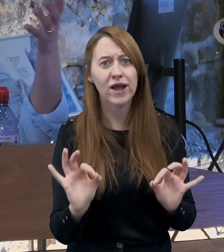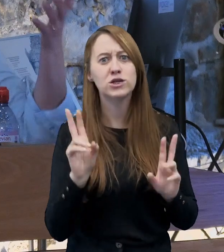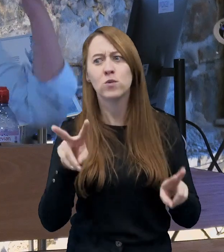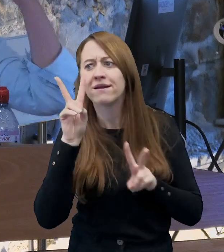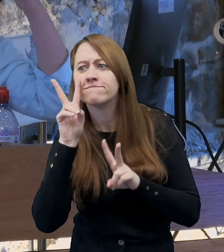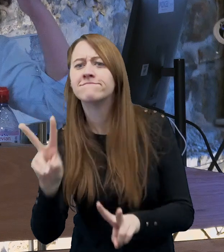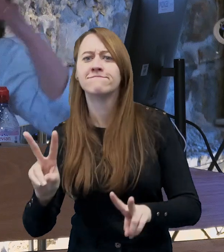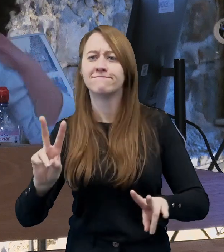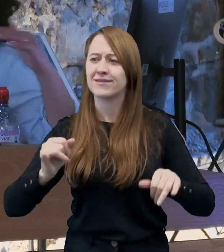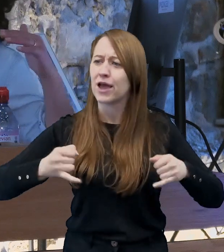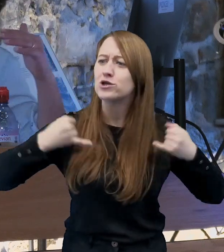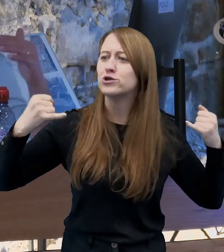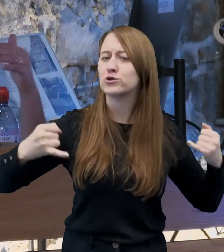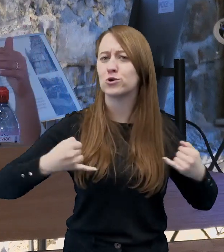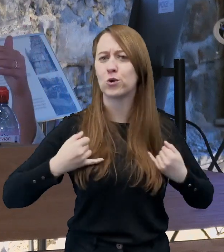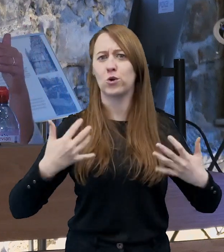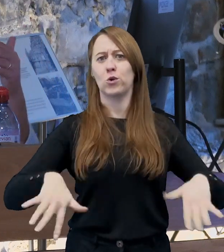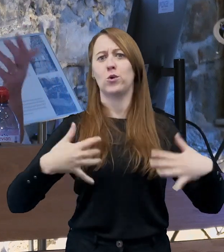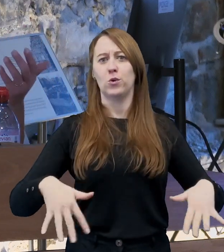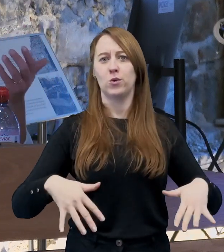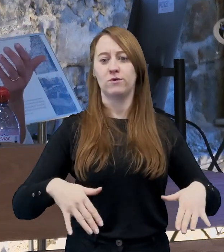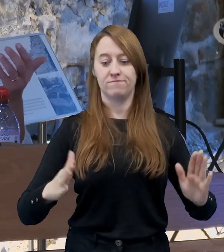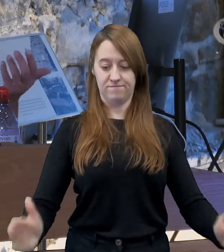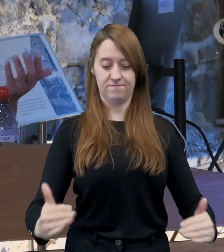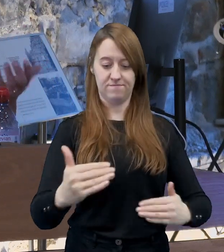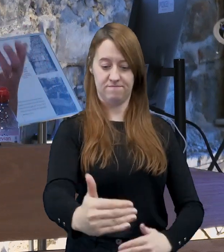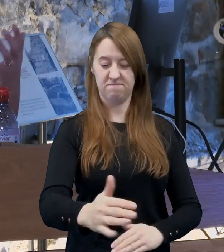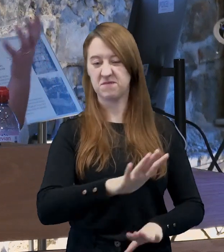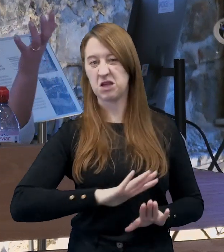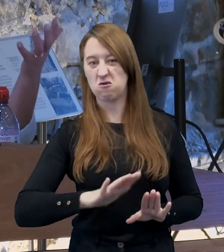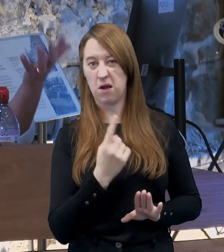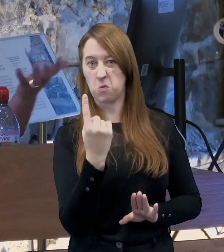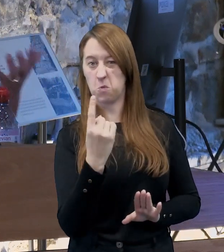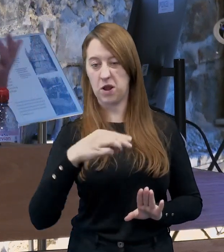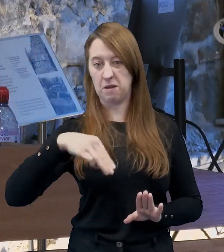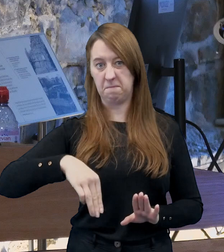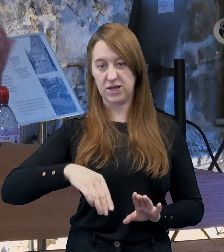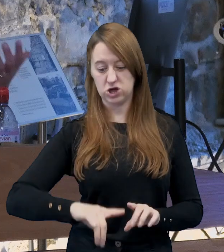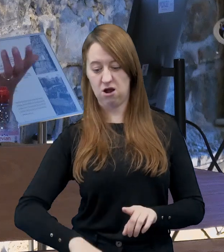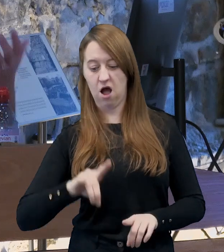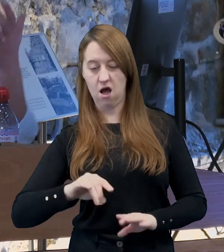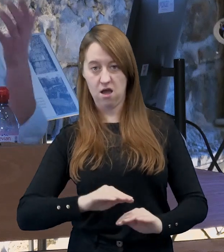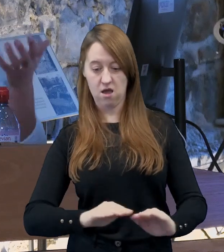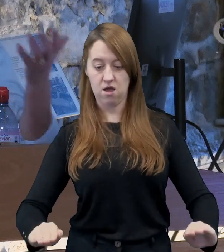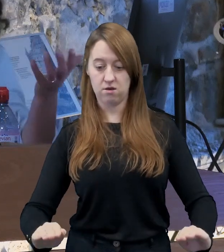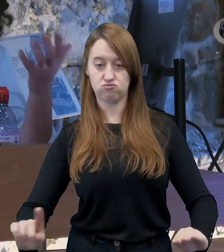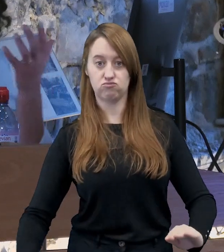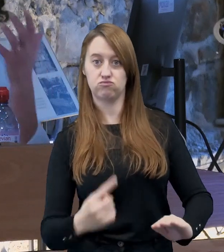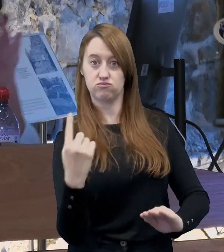can view them. The plinths are only about, you know, a metre or so high. So you can actually engage with them if you're interested in seeing sculpture.